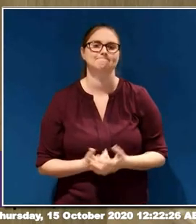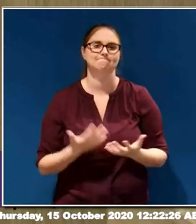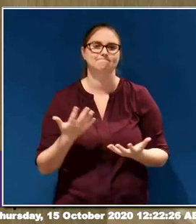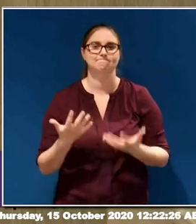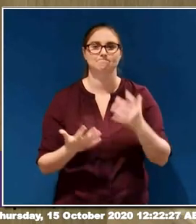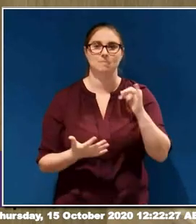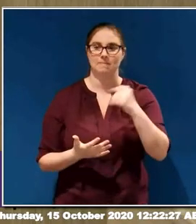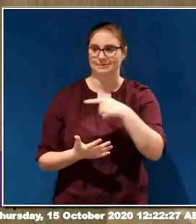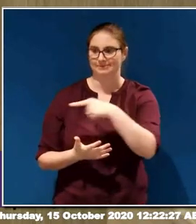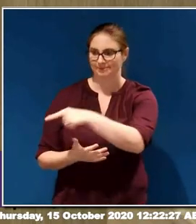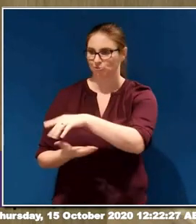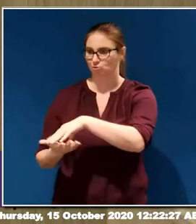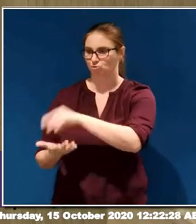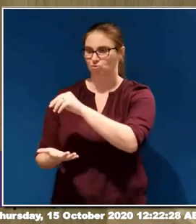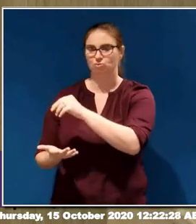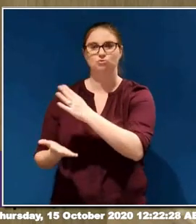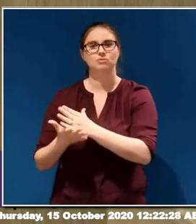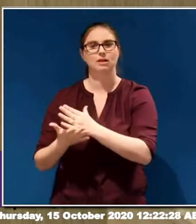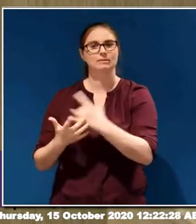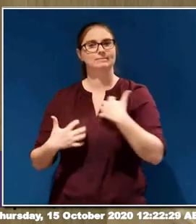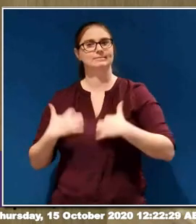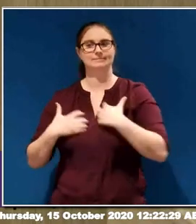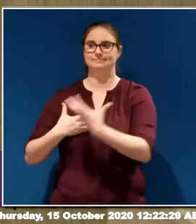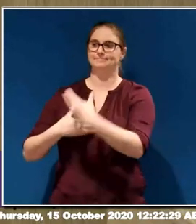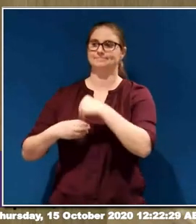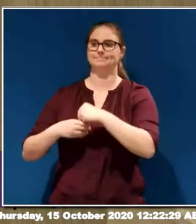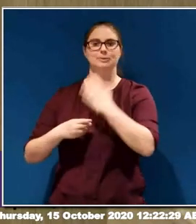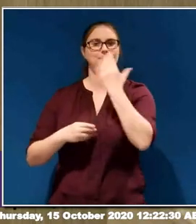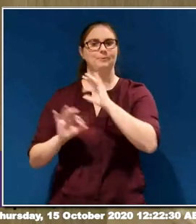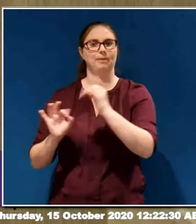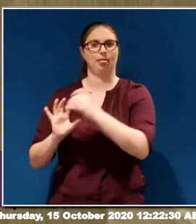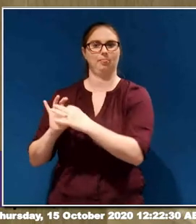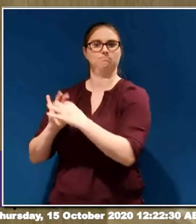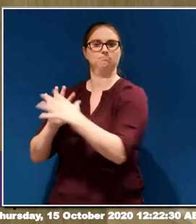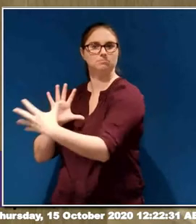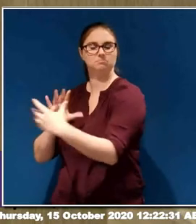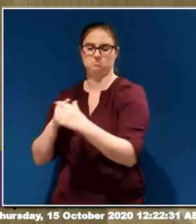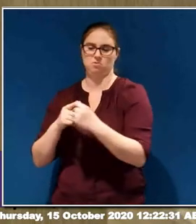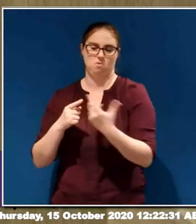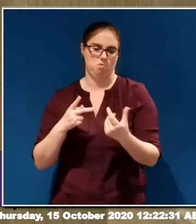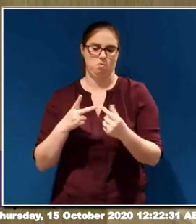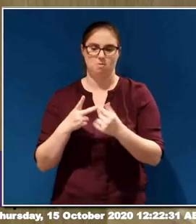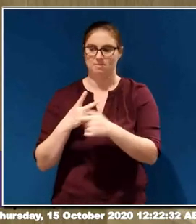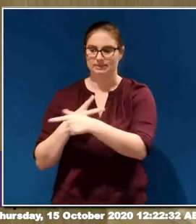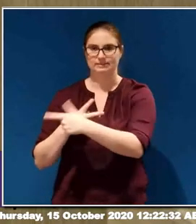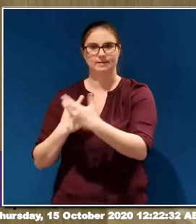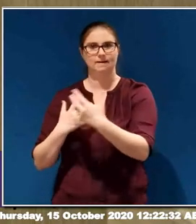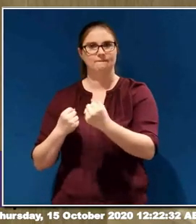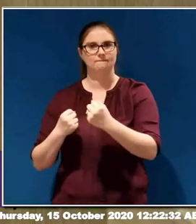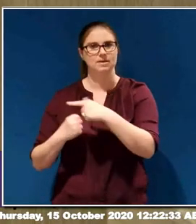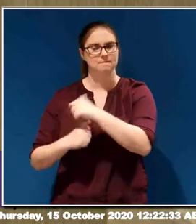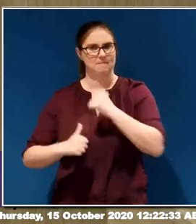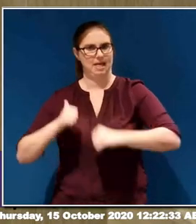is acting out in a variety of ways and they don't necessarily know